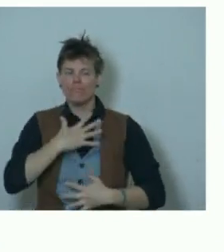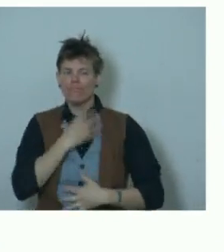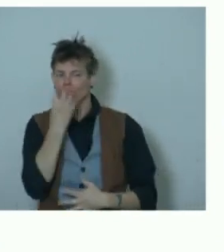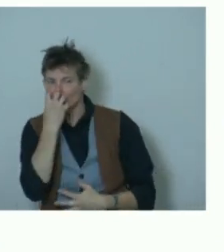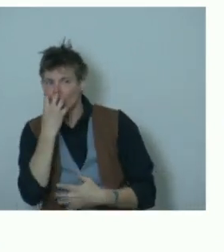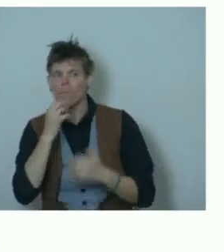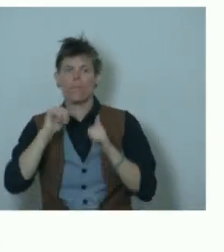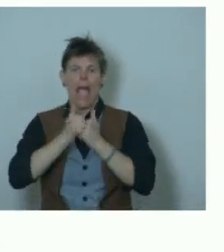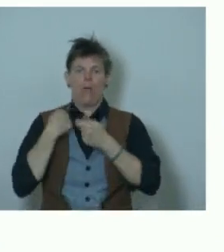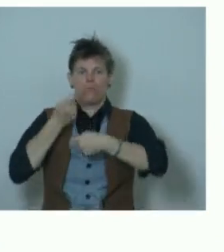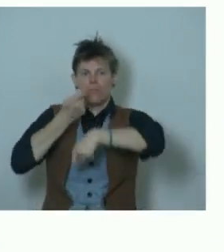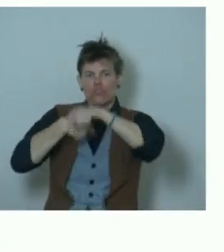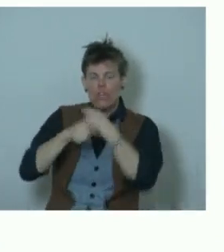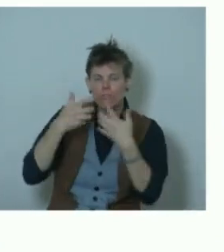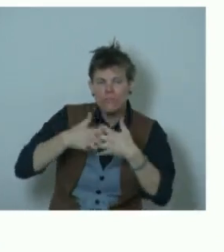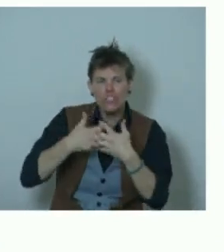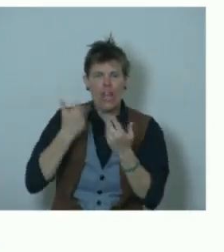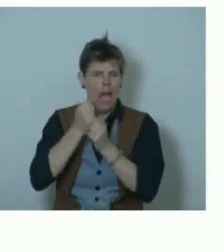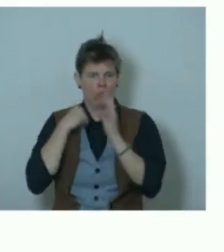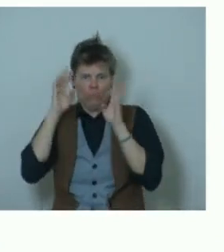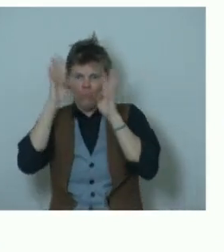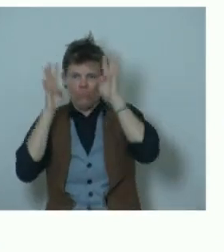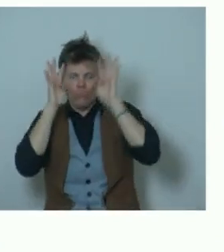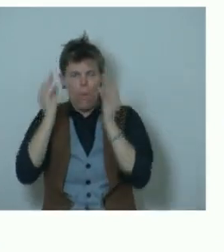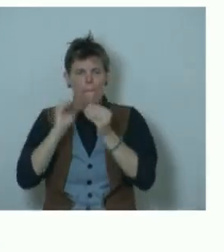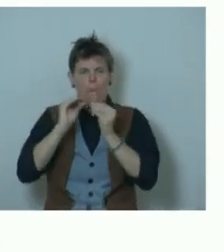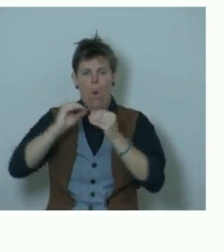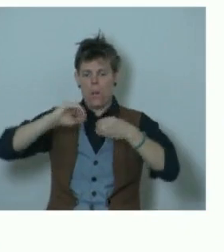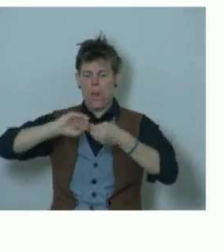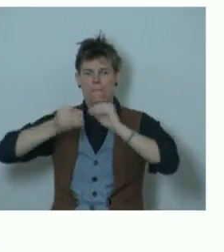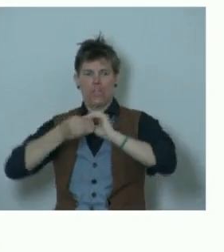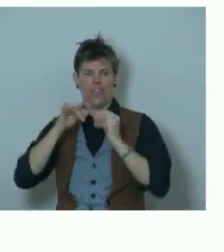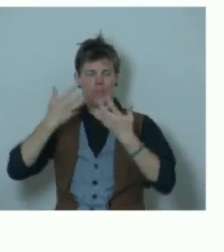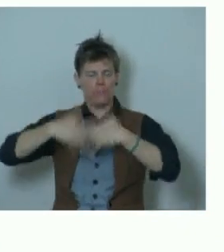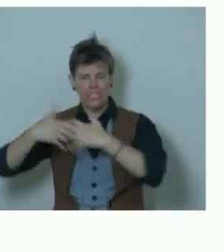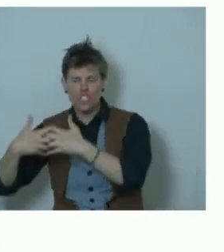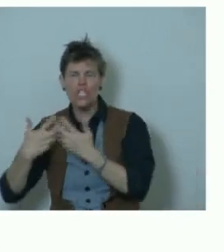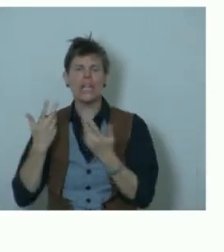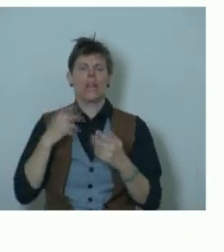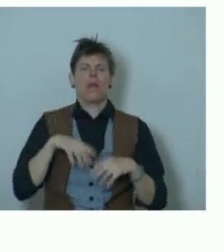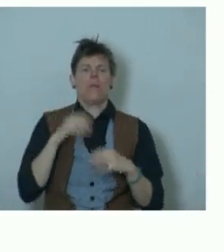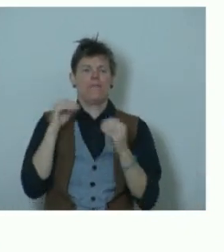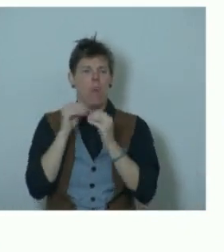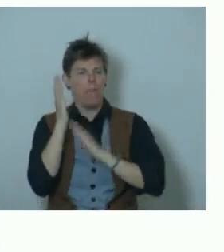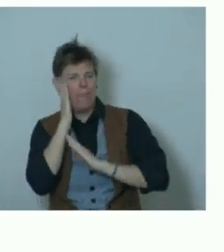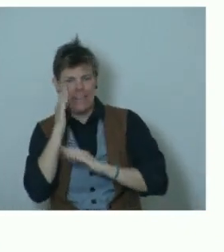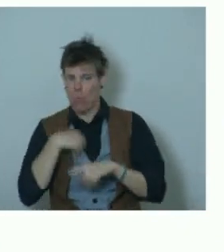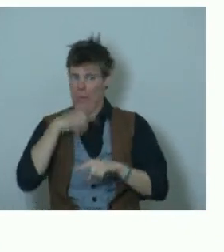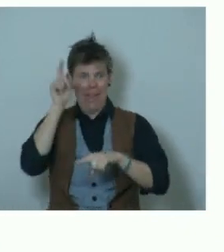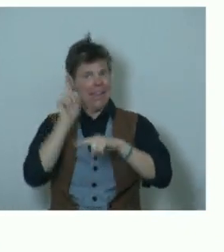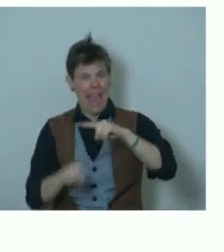WE ARE FINDING WAYS TO OUTFIT NEW VENTILATORS AND USE OF THE MACHINES TO GIVE US MORE VENTILATORS.